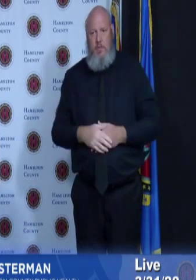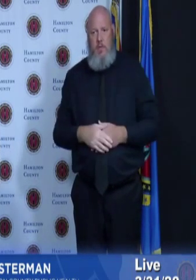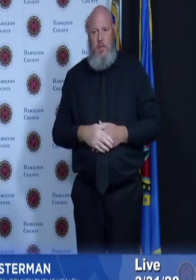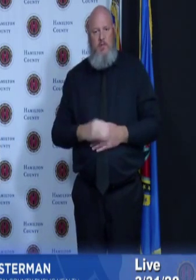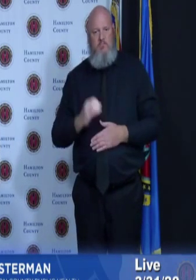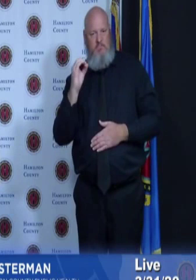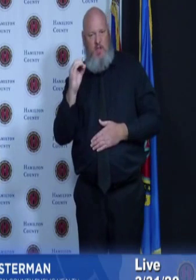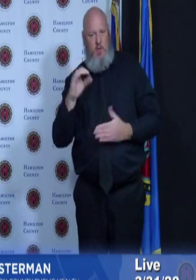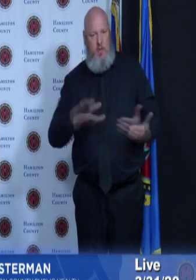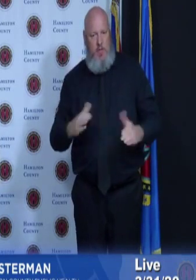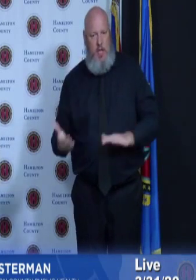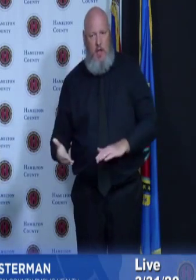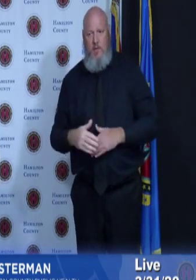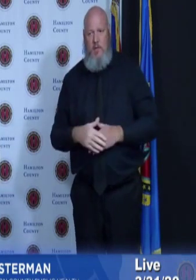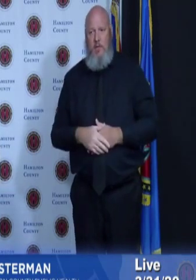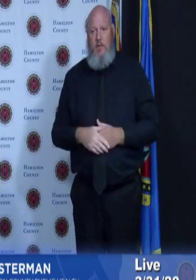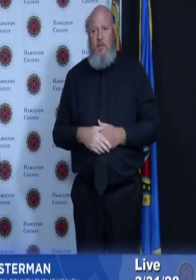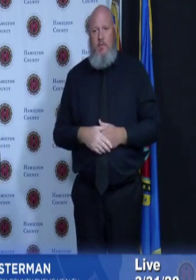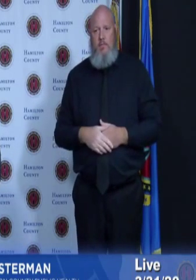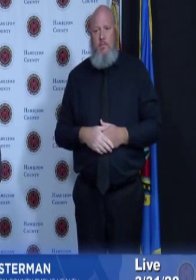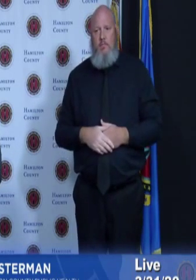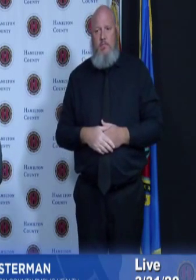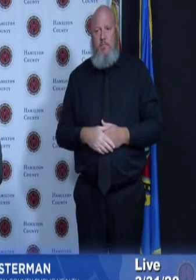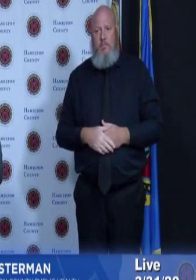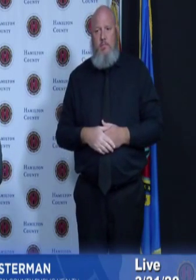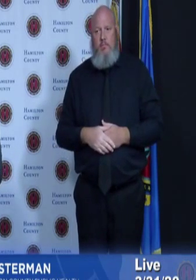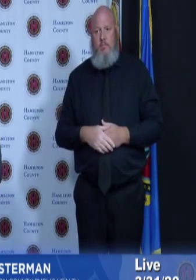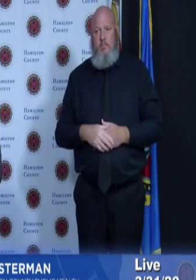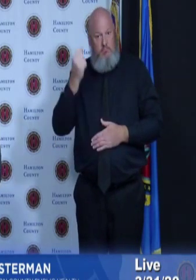recovered so people do get better from Covid-19 and I think it's really